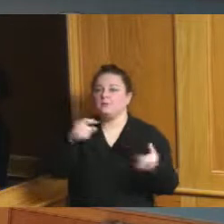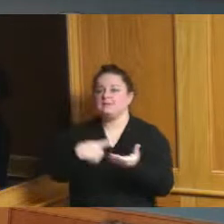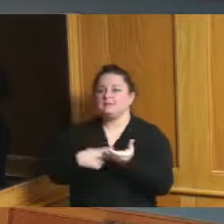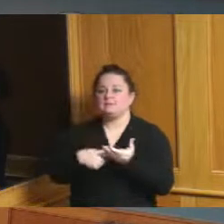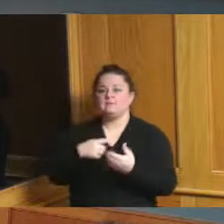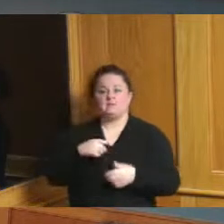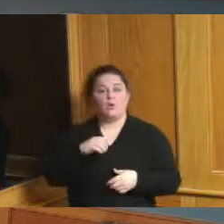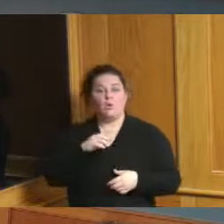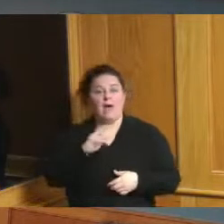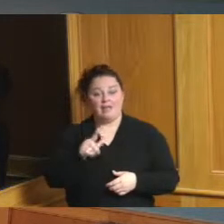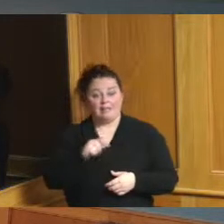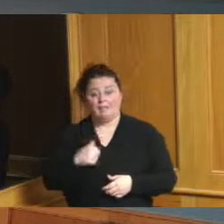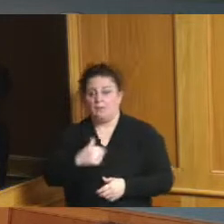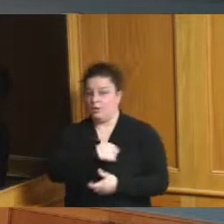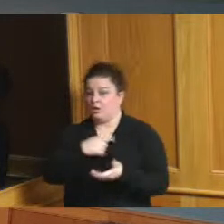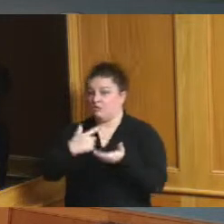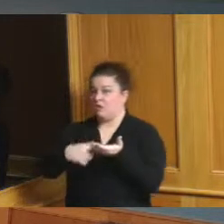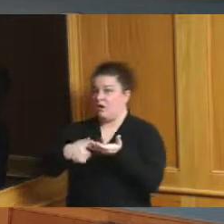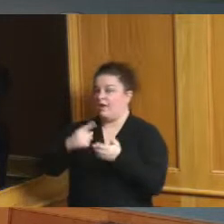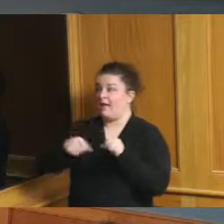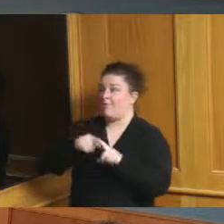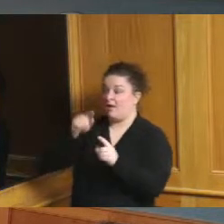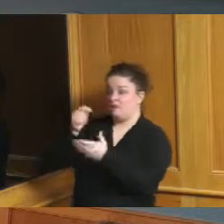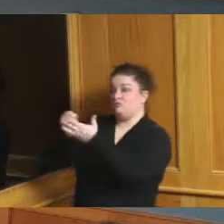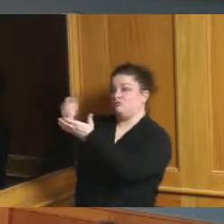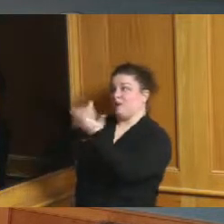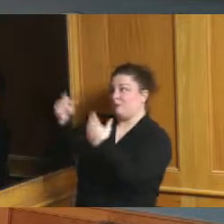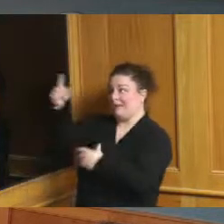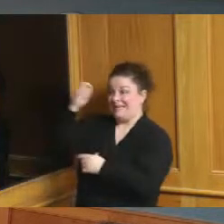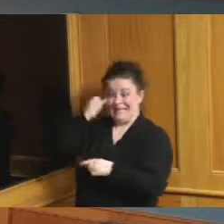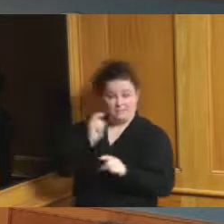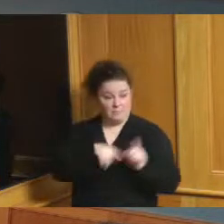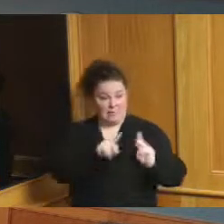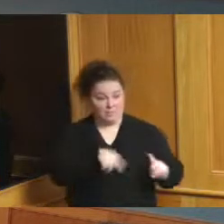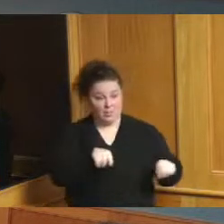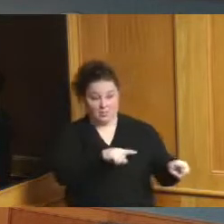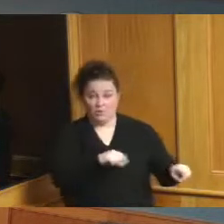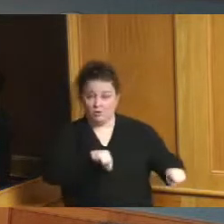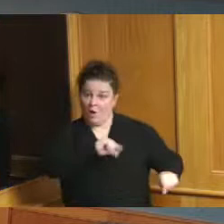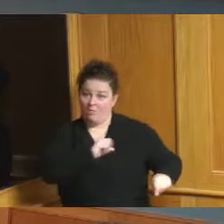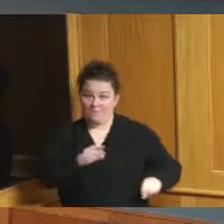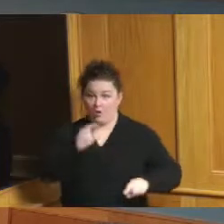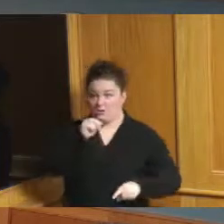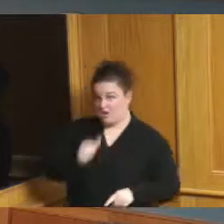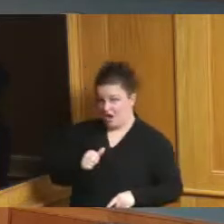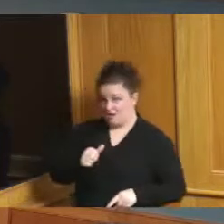not we know how to do creative finance and we took money out of reserve for things like things like